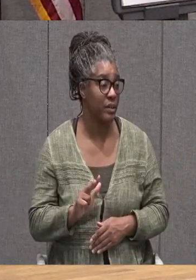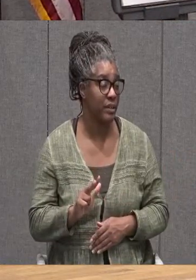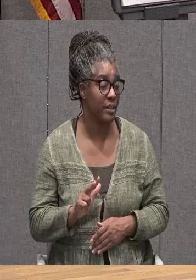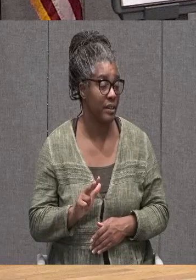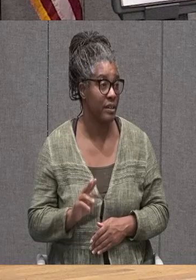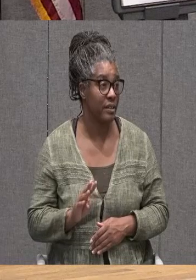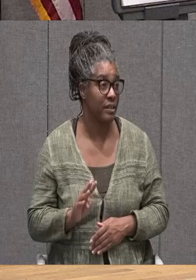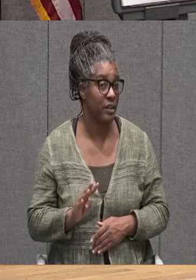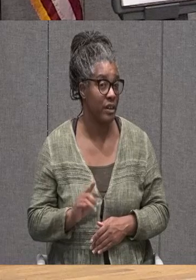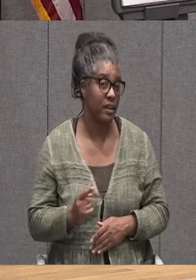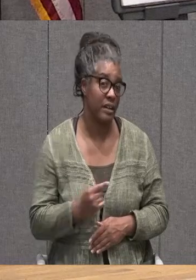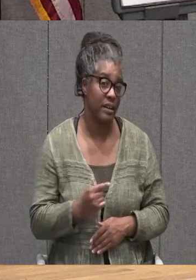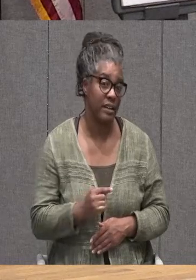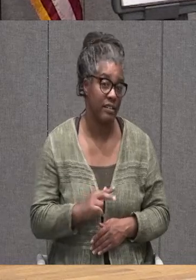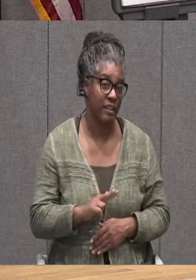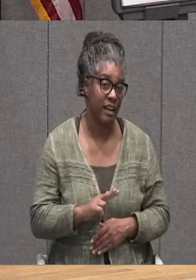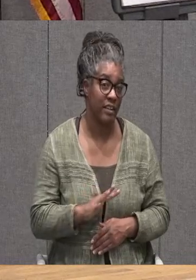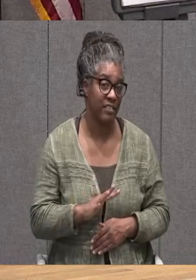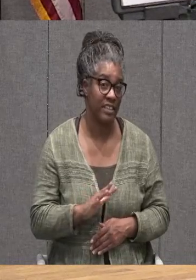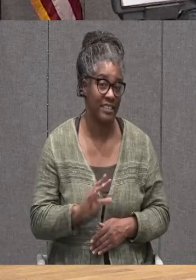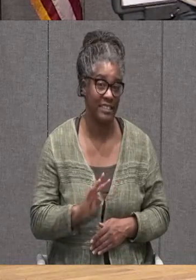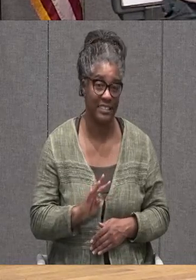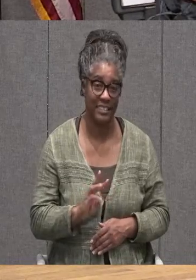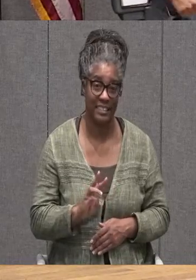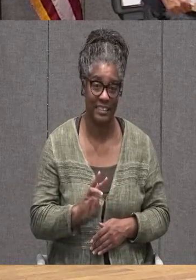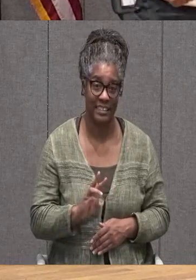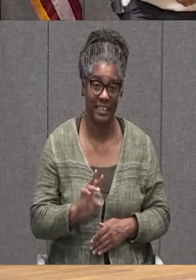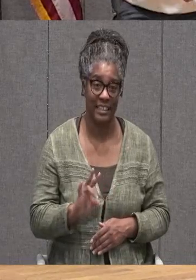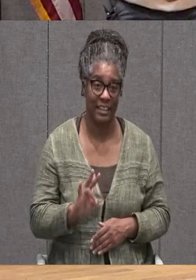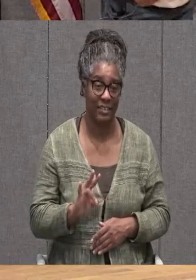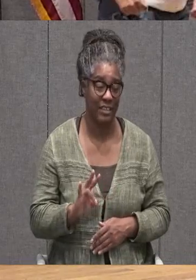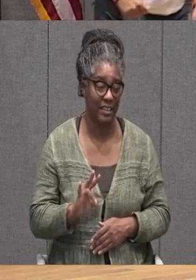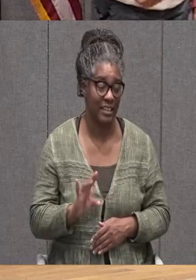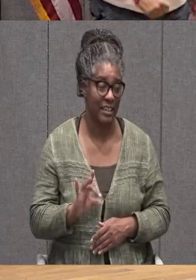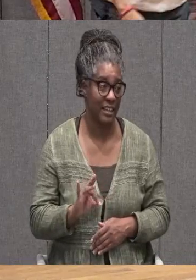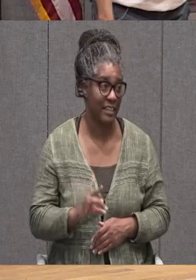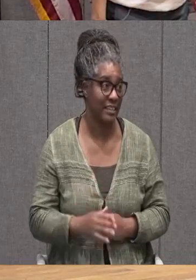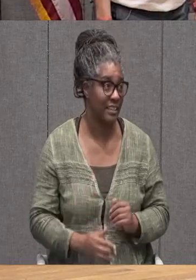and to the left, five, six, seven, eight.